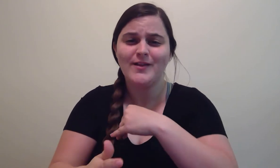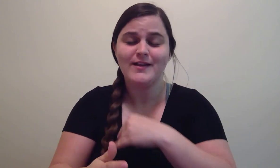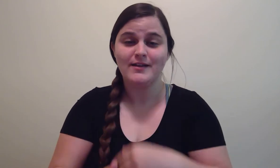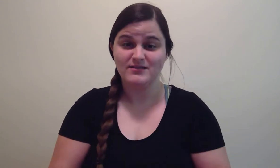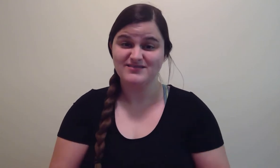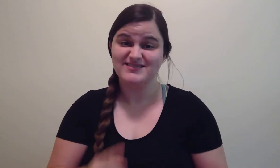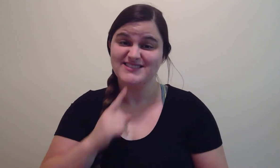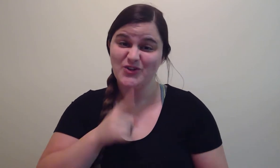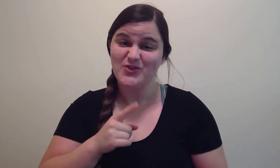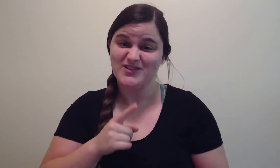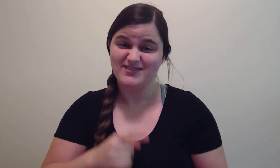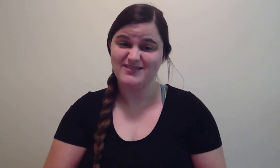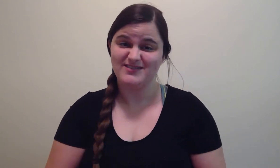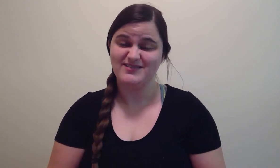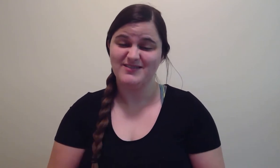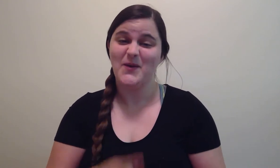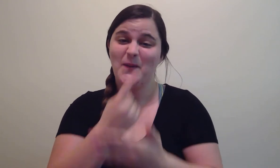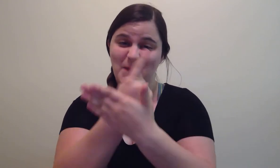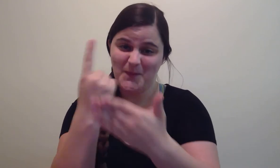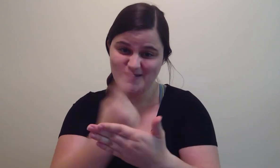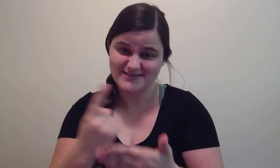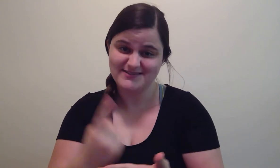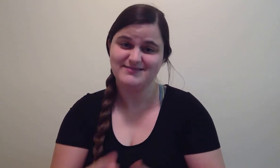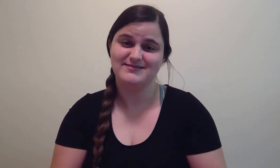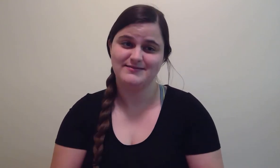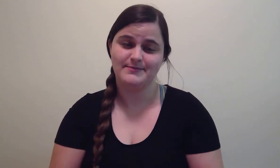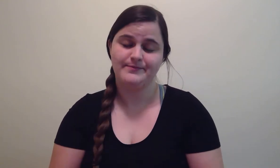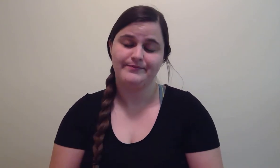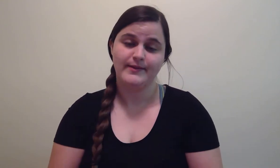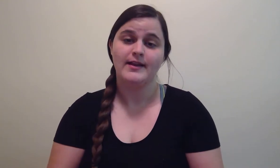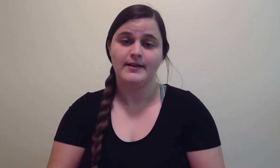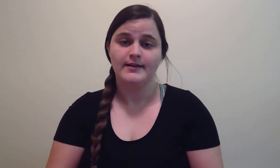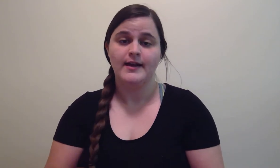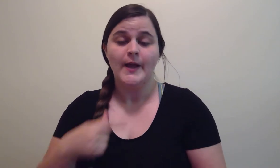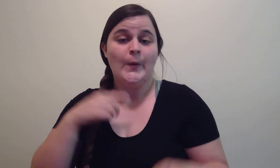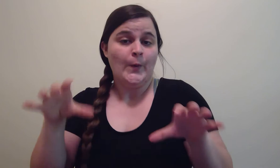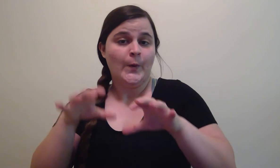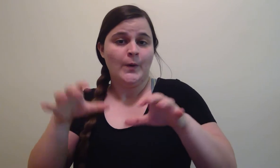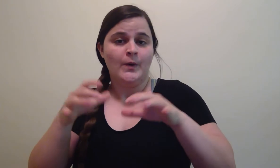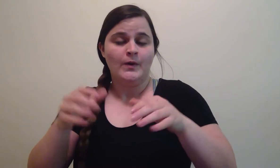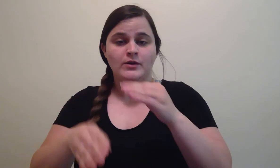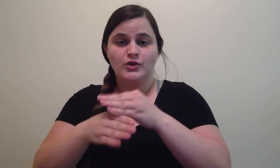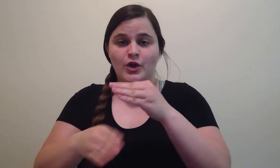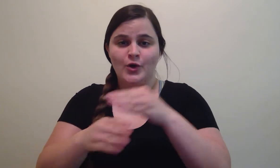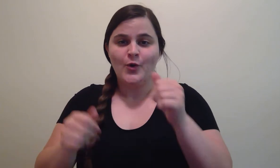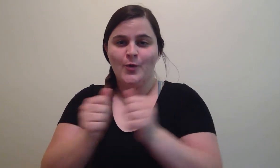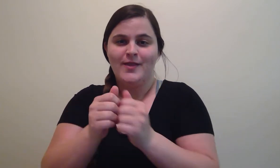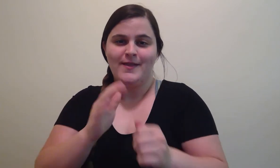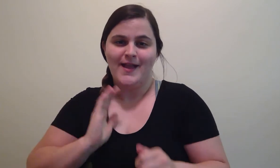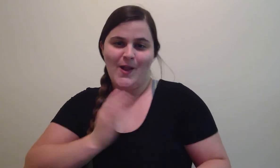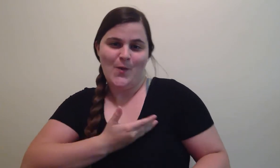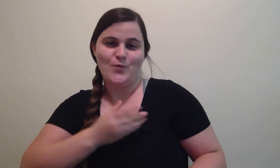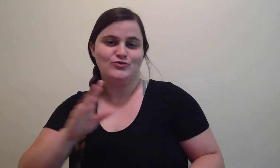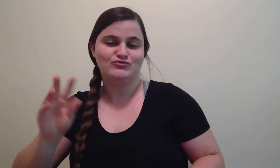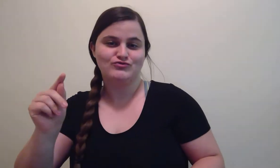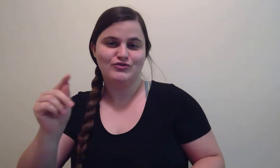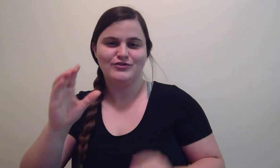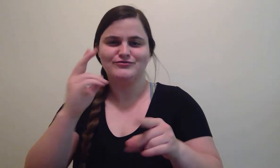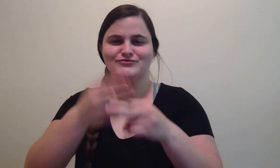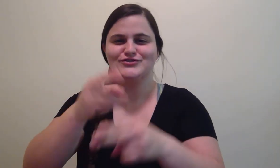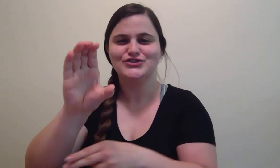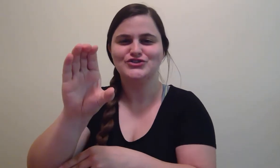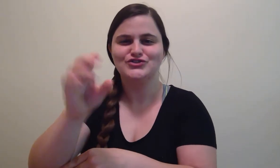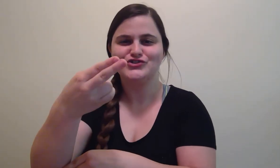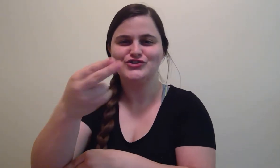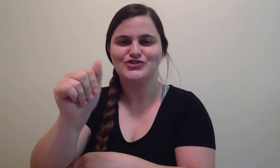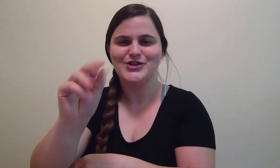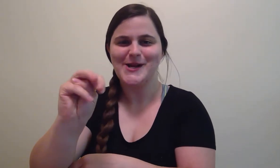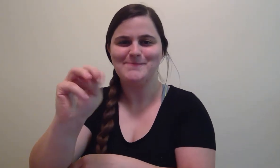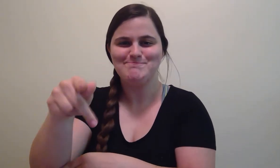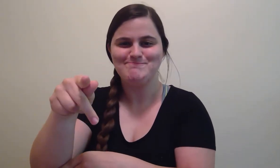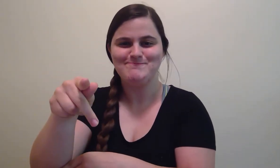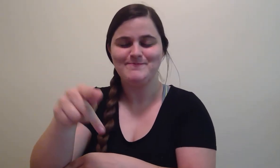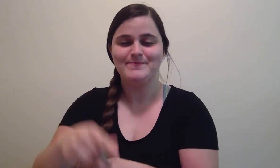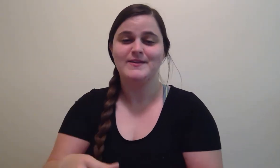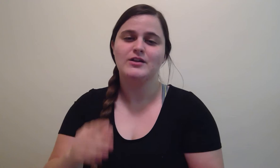Literally, it was weeks. I entertained myself by playing soccer with our dog, Champ.